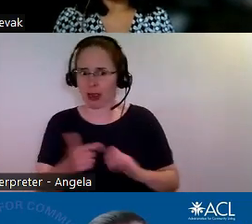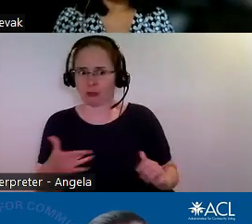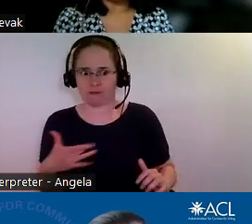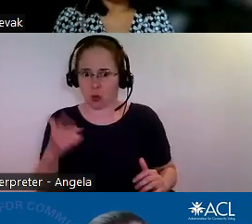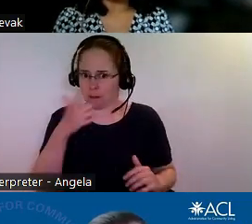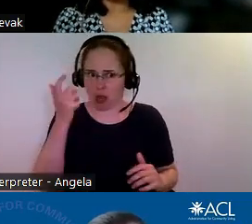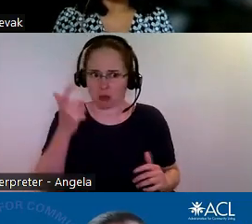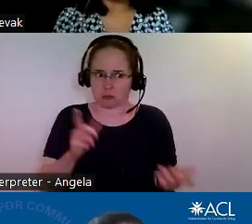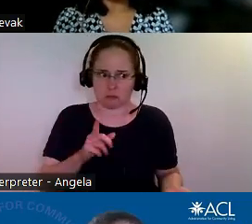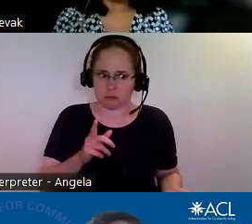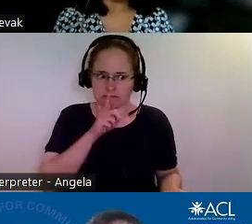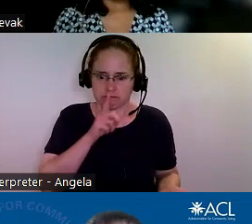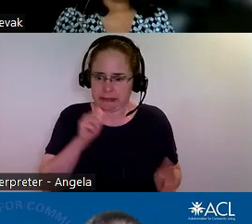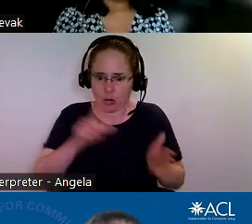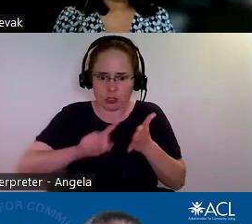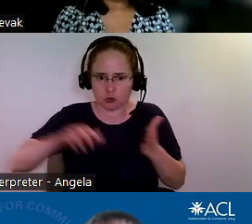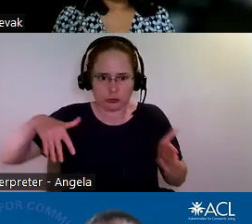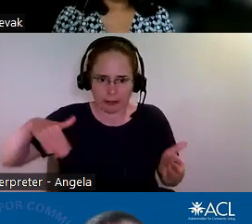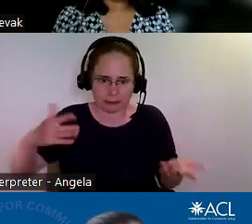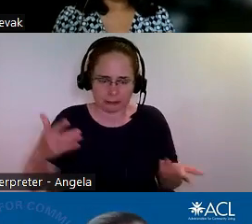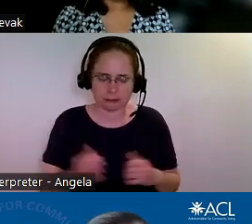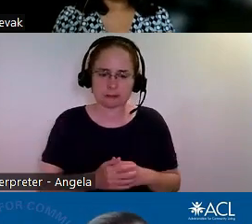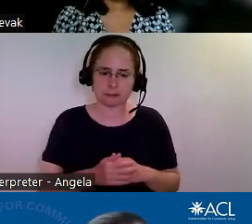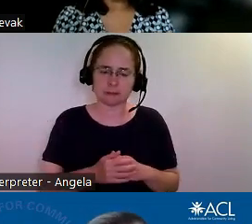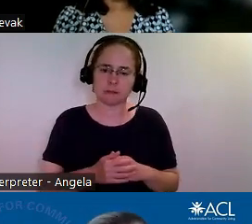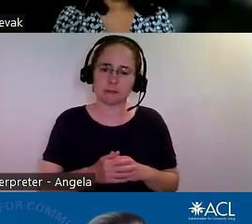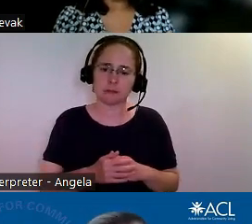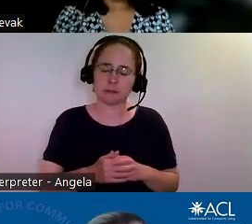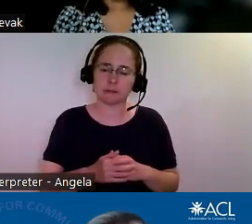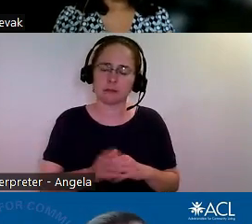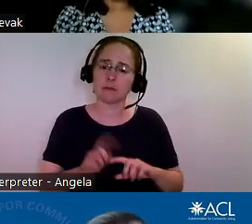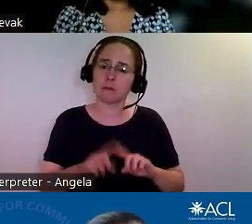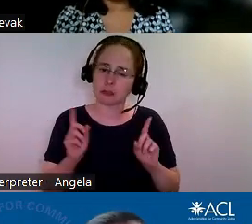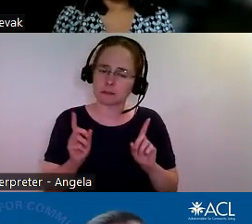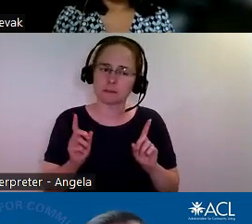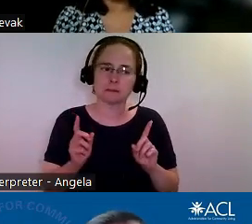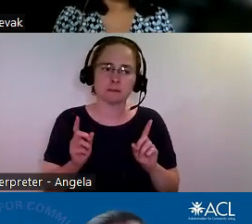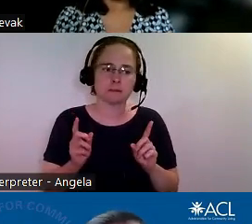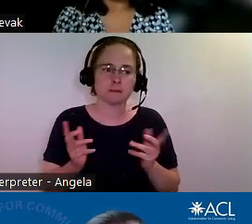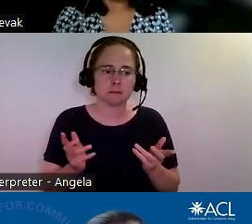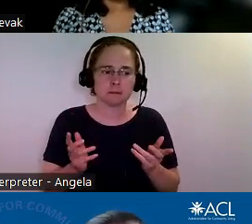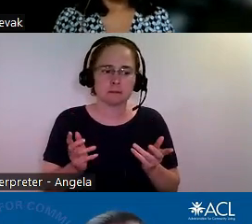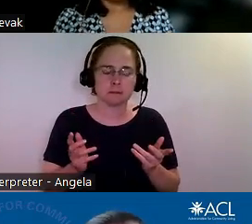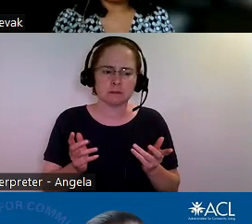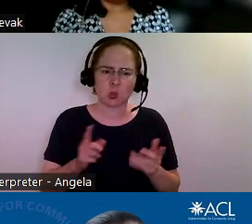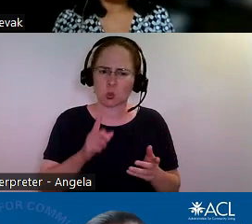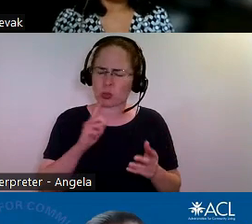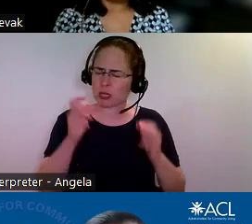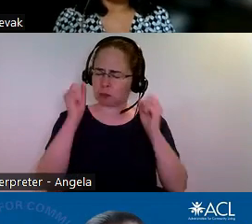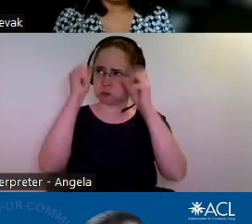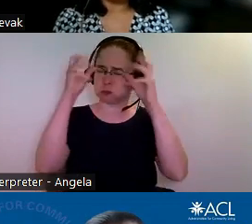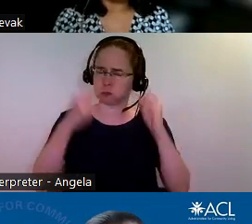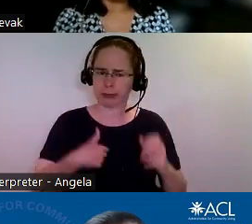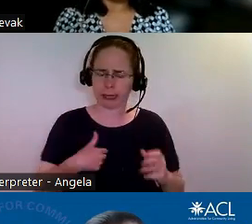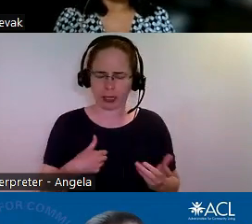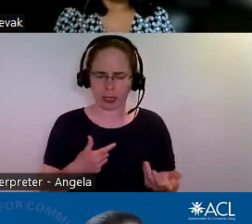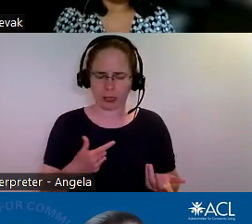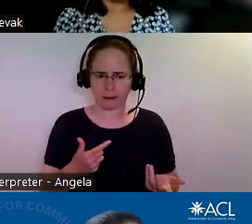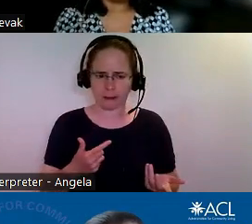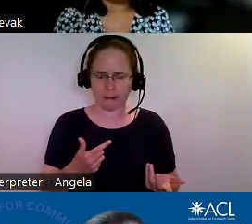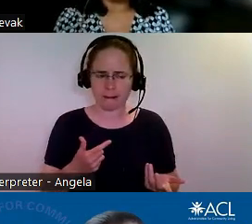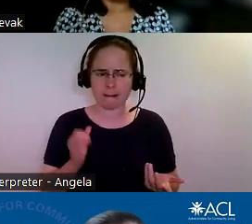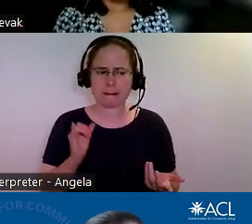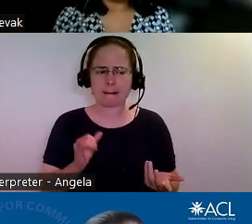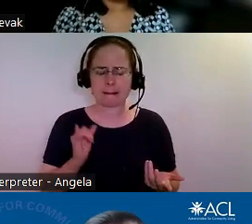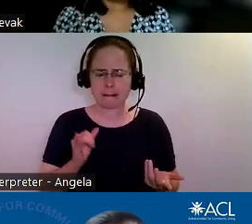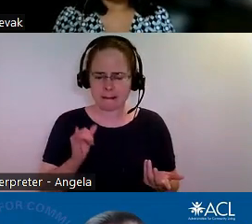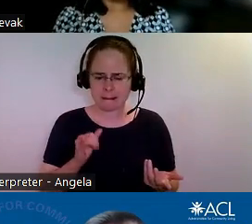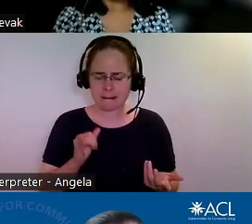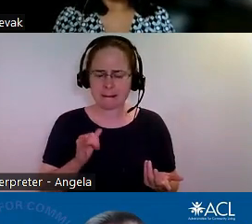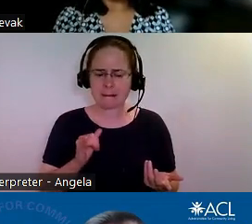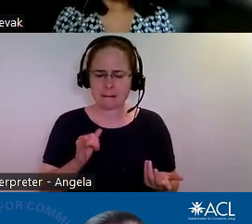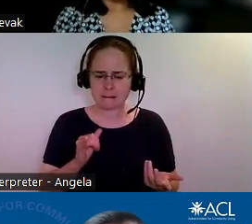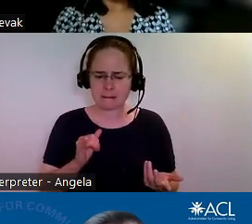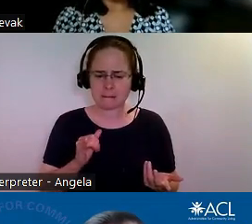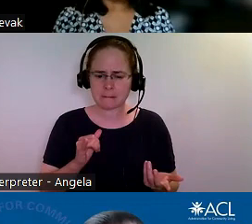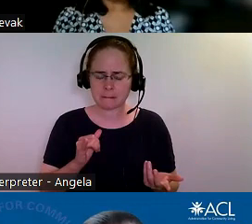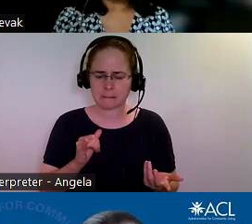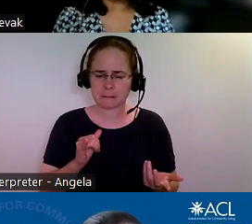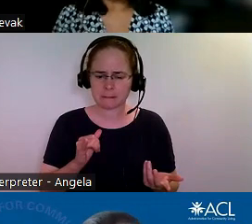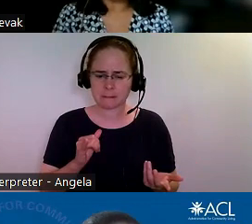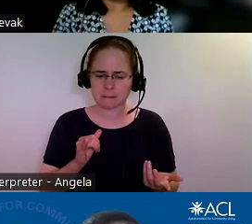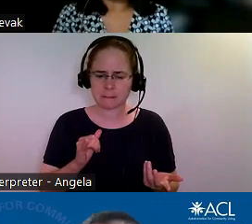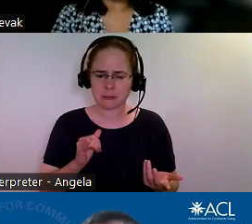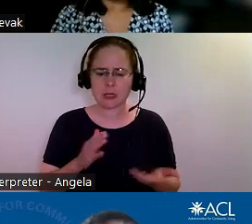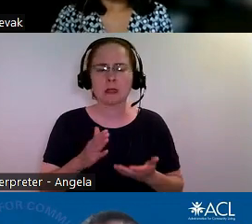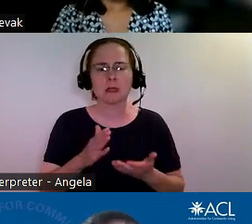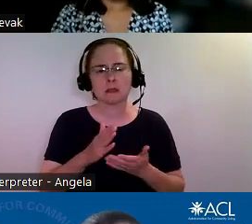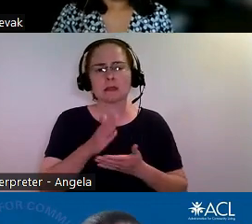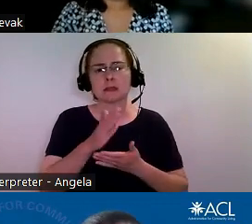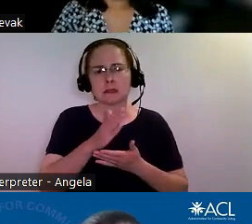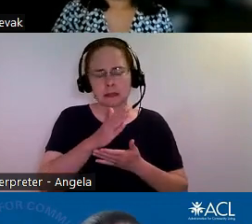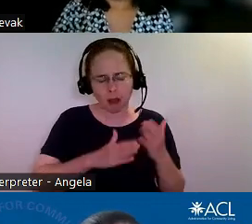done that research yet. But it was eye-opening for me to hear that there were individuals that,